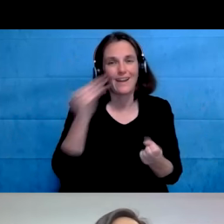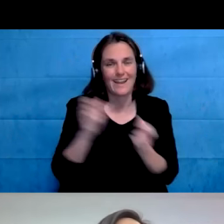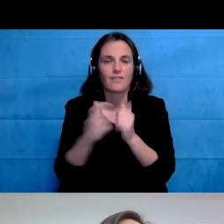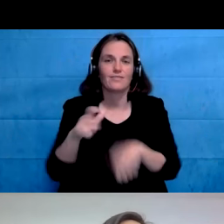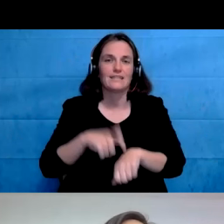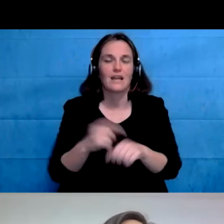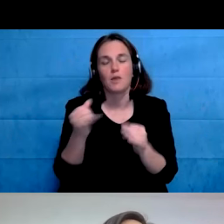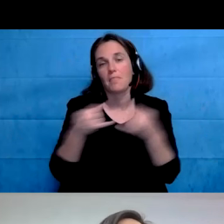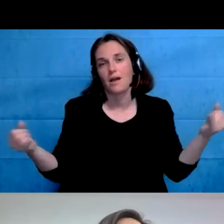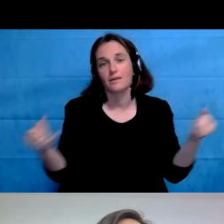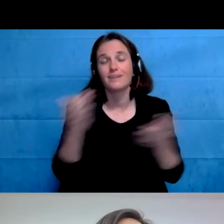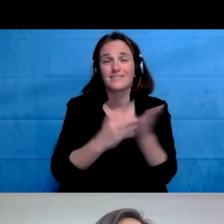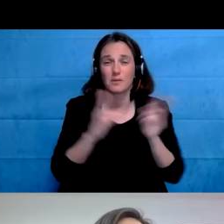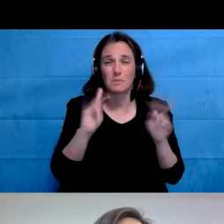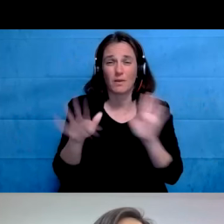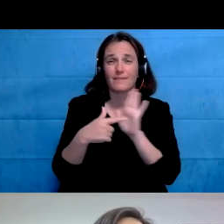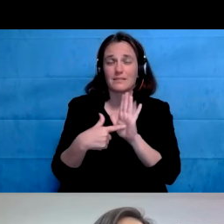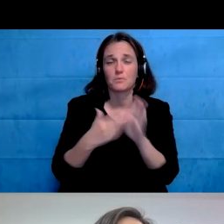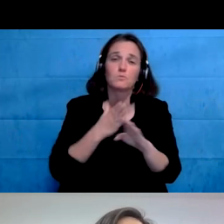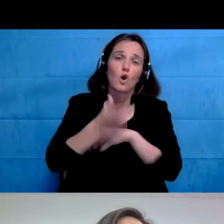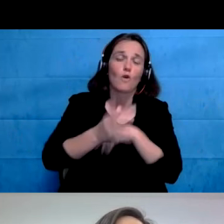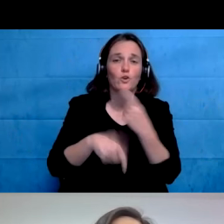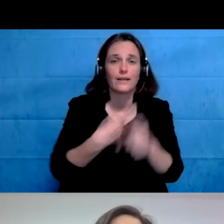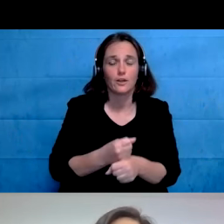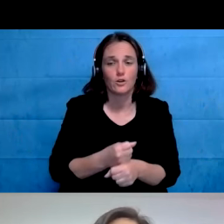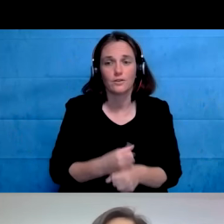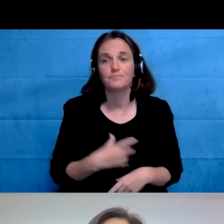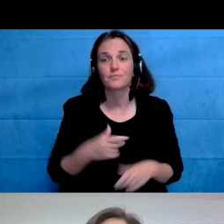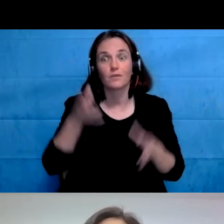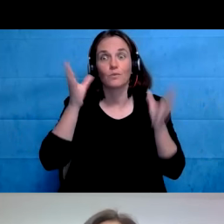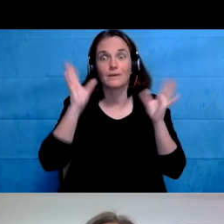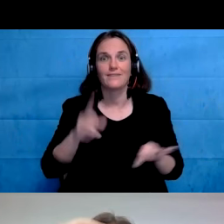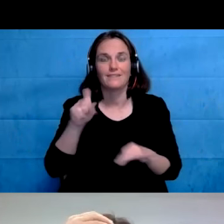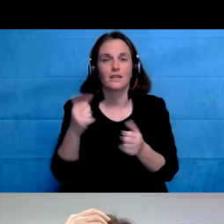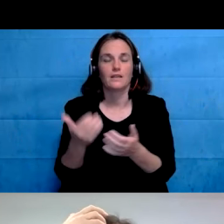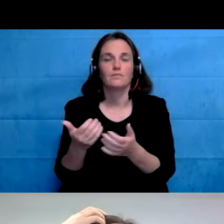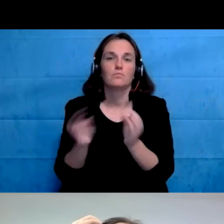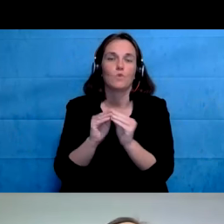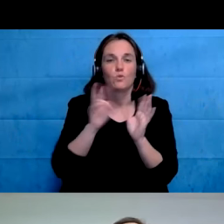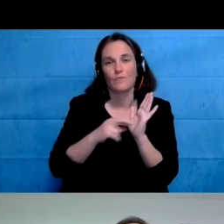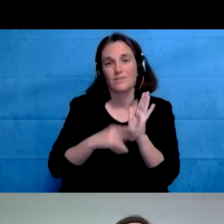Some people have had symptoms for over a year. We definitely need more research to fully understand the condition.